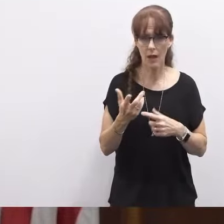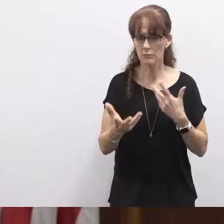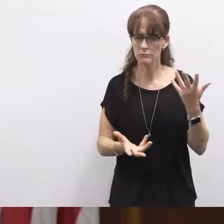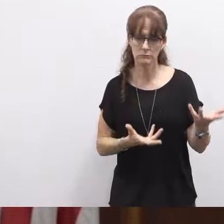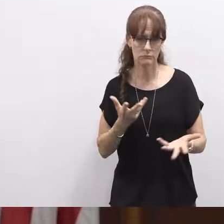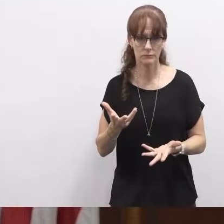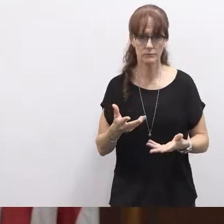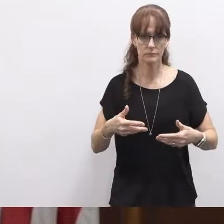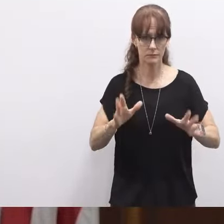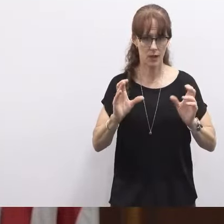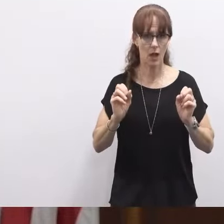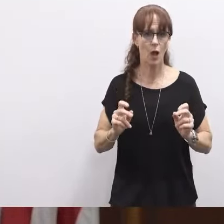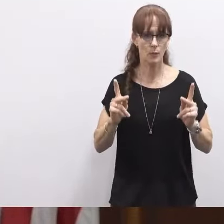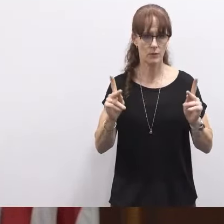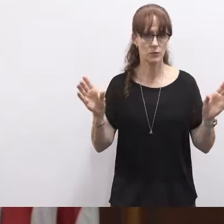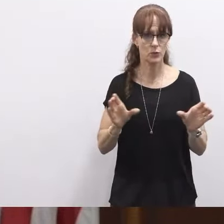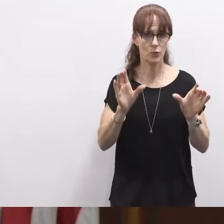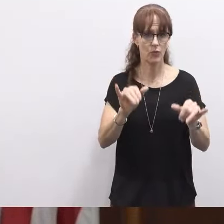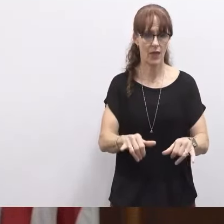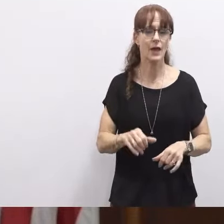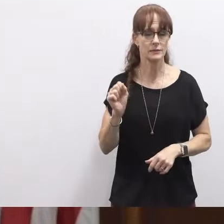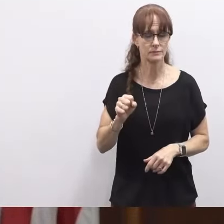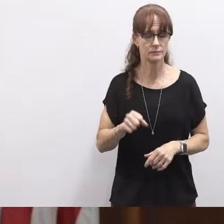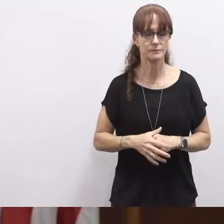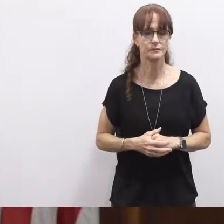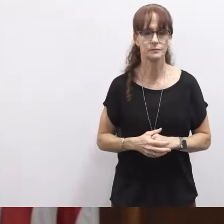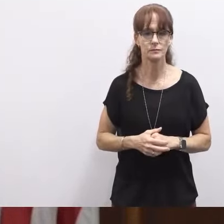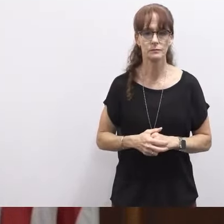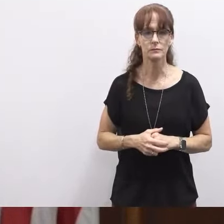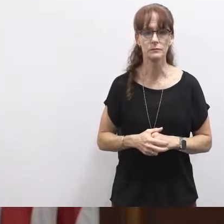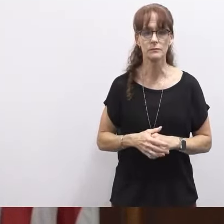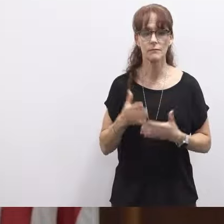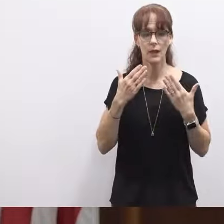you gave folks the opportunity to do that. And thank you for these.